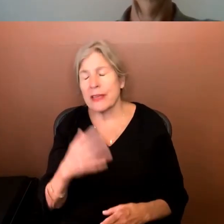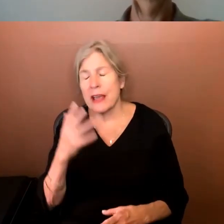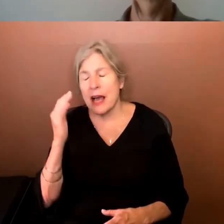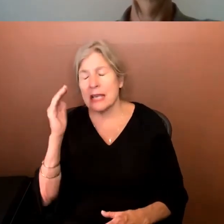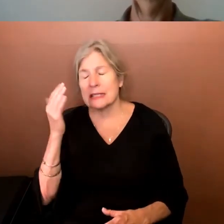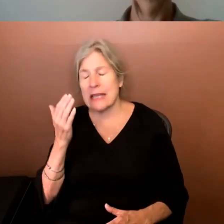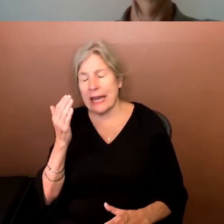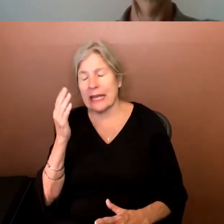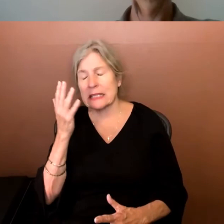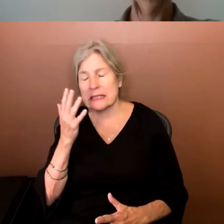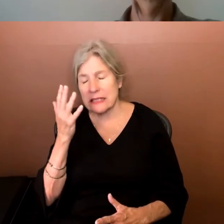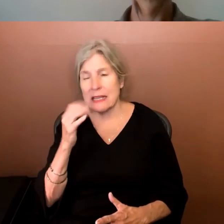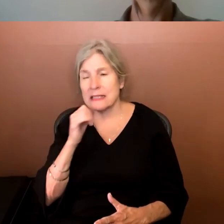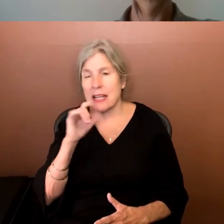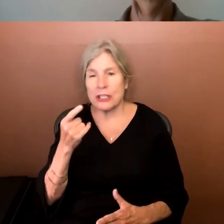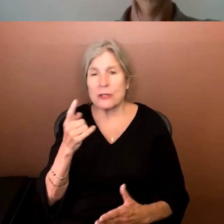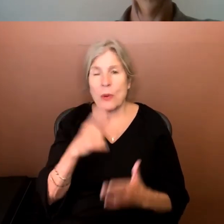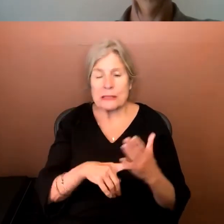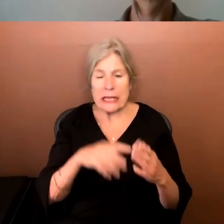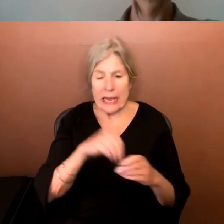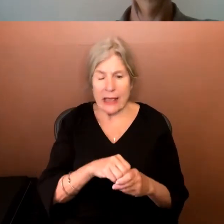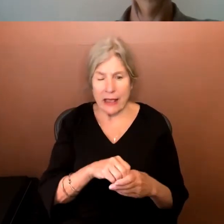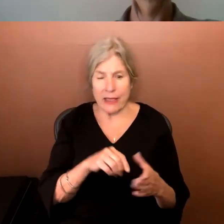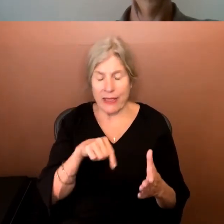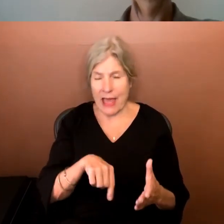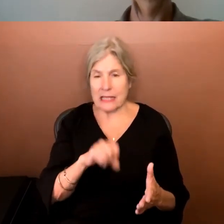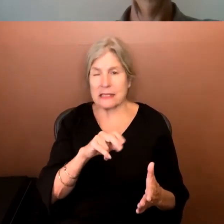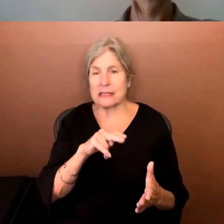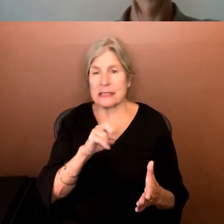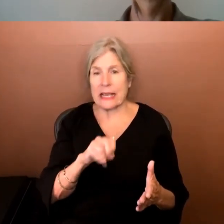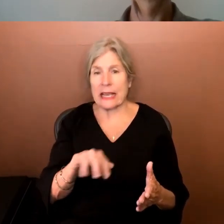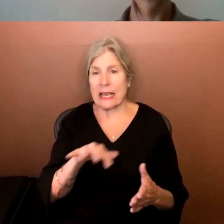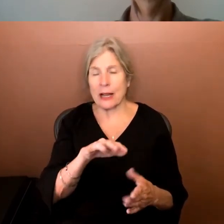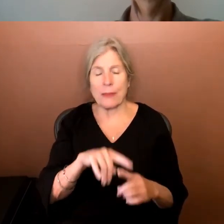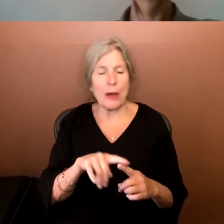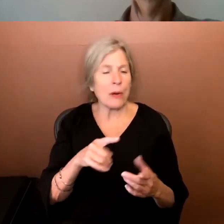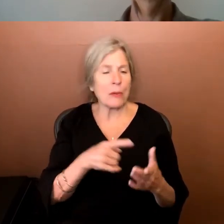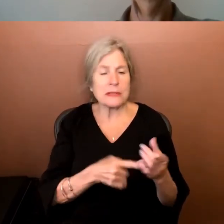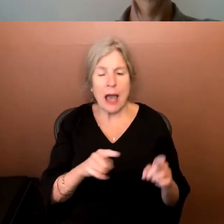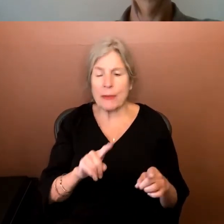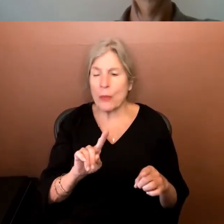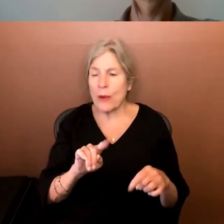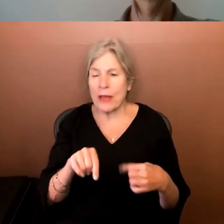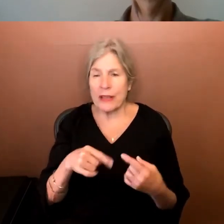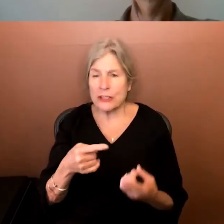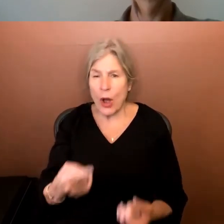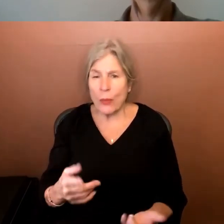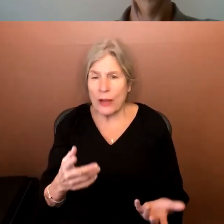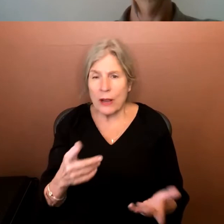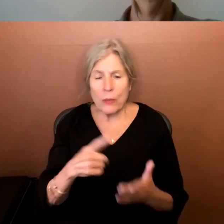it's not just what's in the scene, but where are things going? What are they doing? Your technology has a lot to do